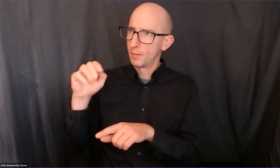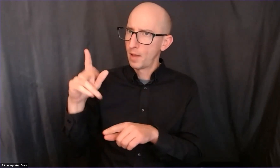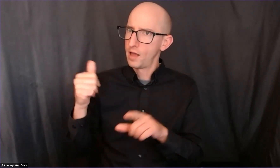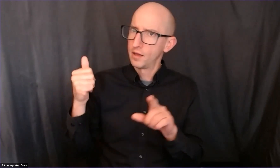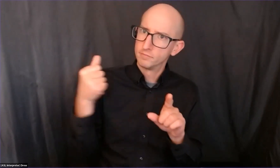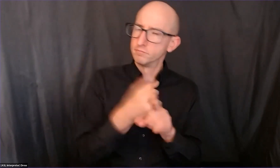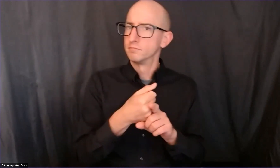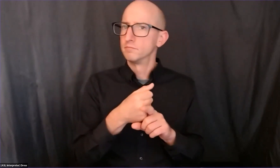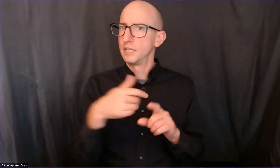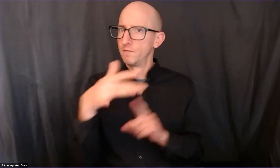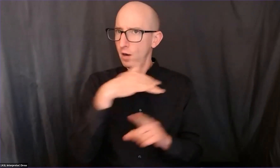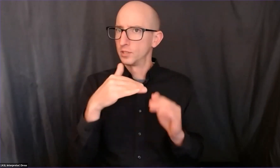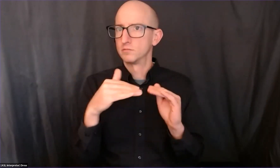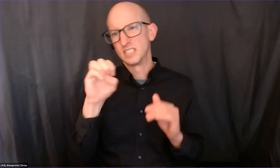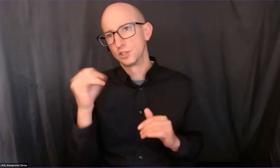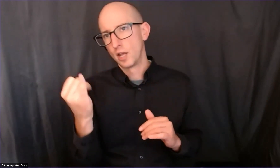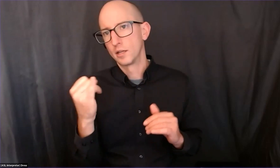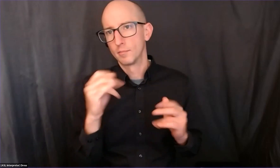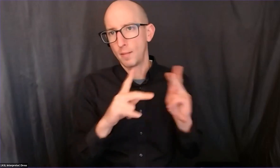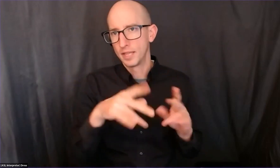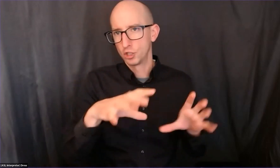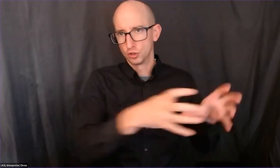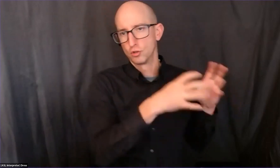deployment. We'll start with those. Next slide.